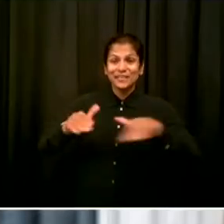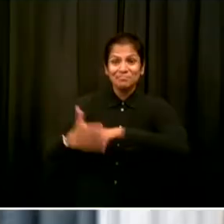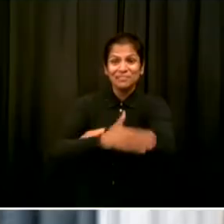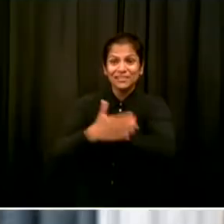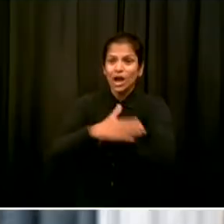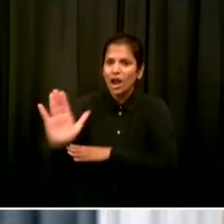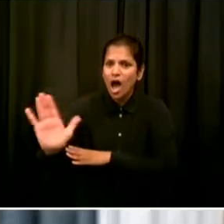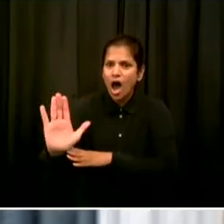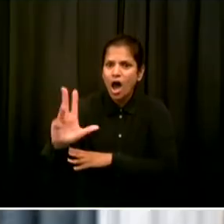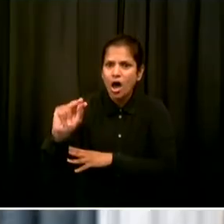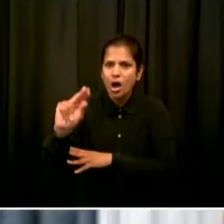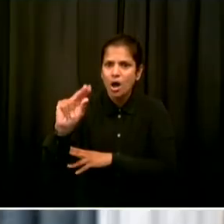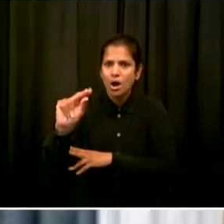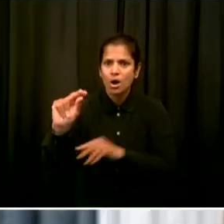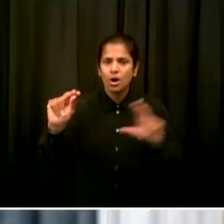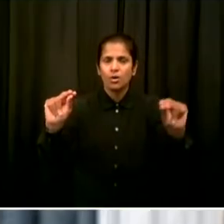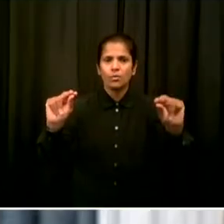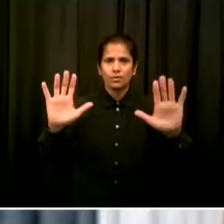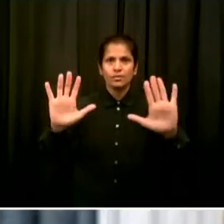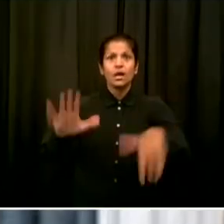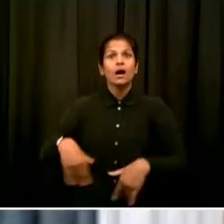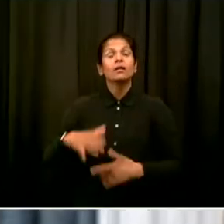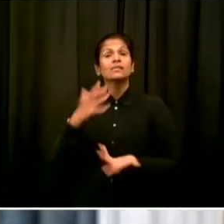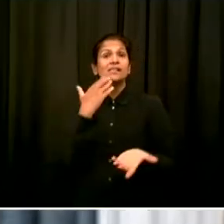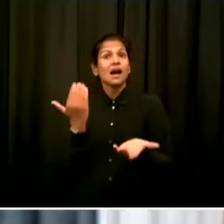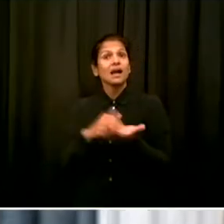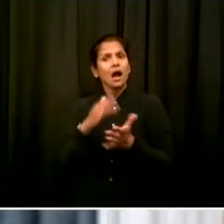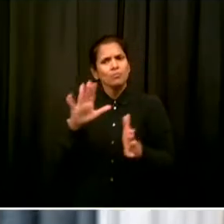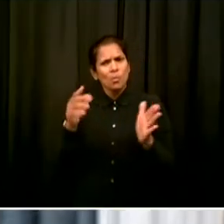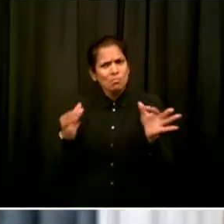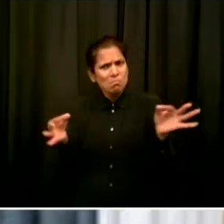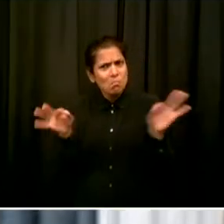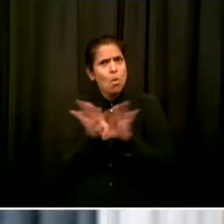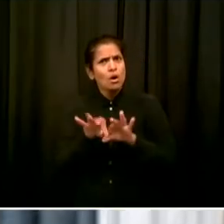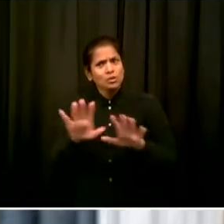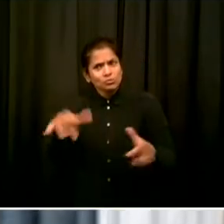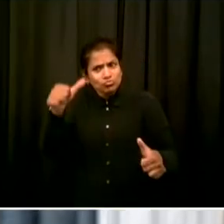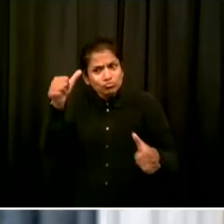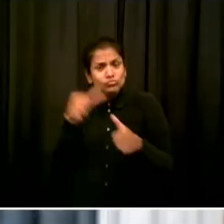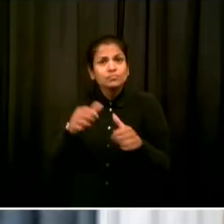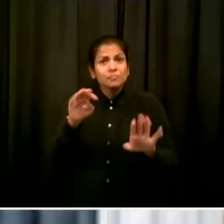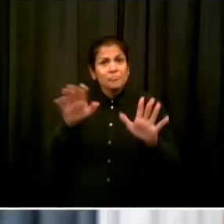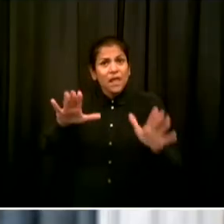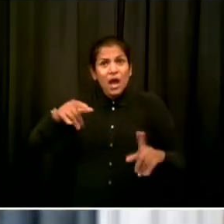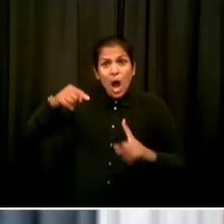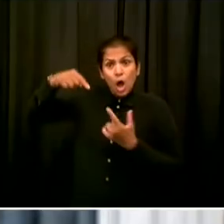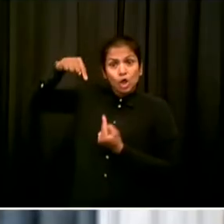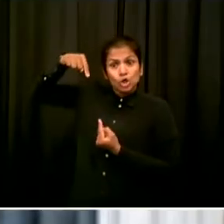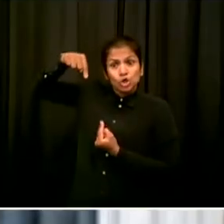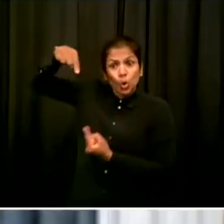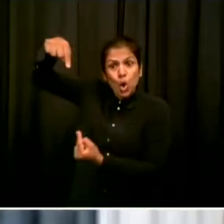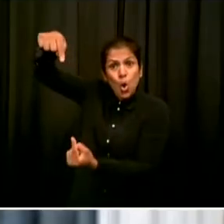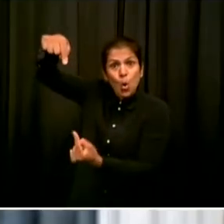STORM. WE EEXPCT HIGH WINDS, TIDAL FLOODING AND AN INCREASED THREAT OFTRNOADOES.